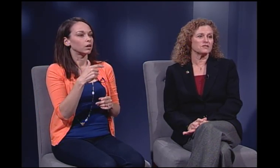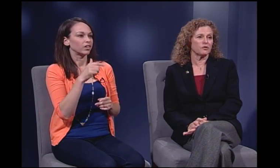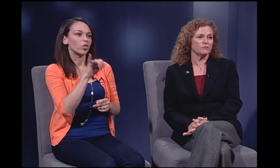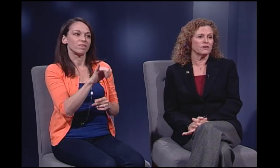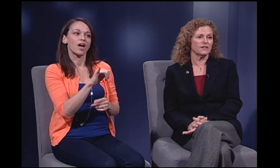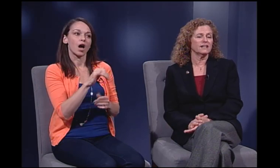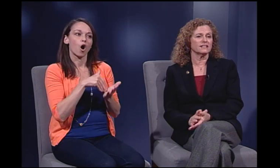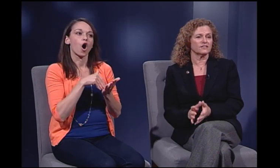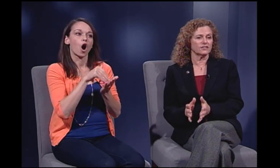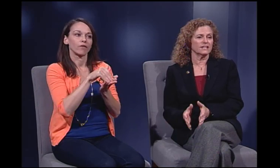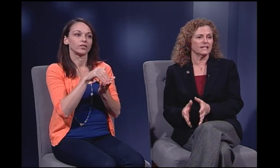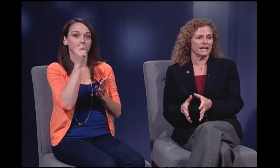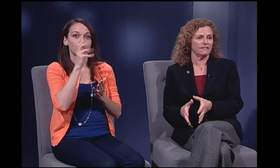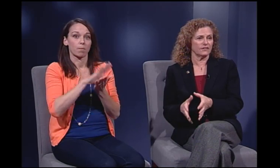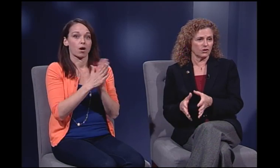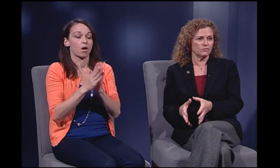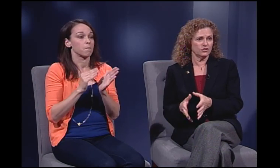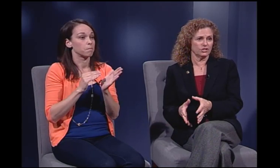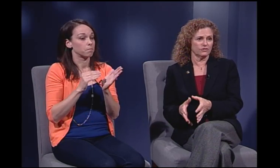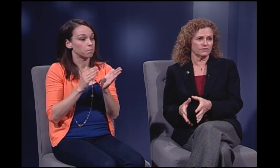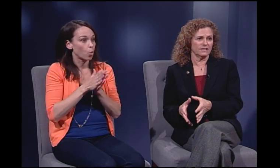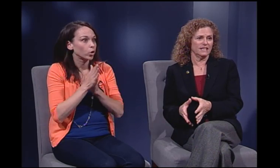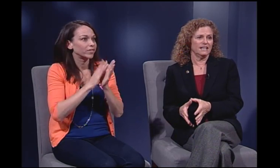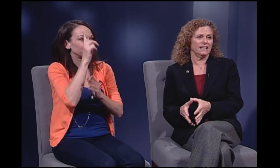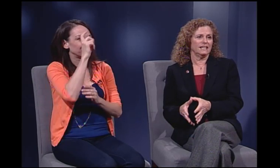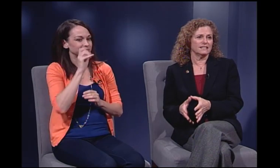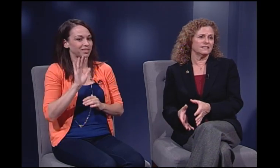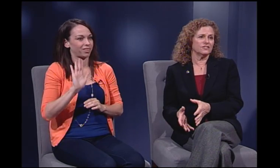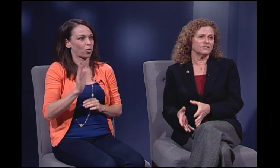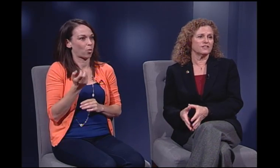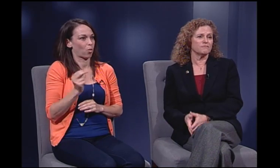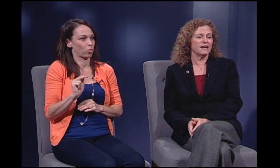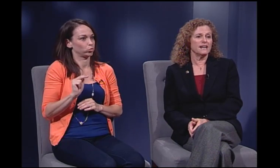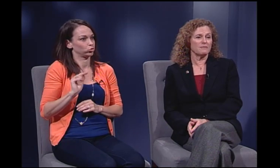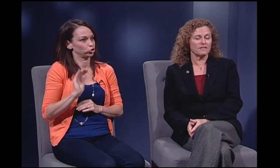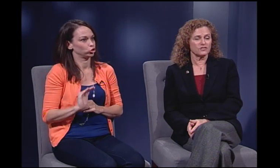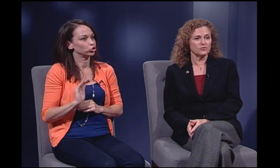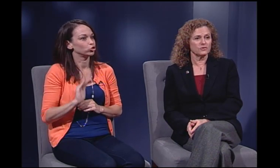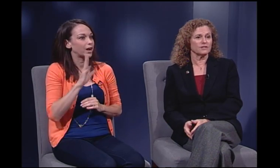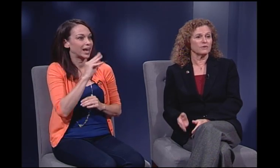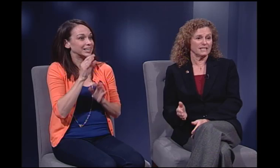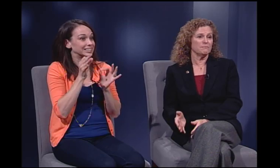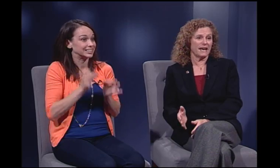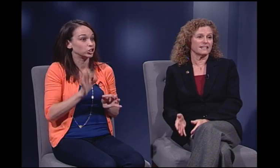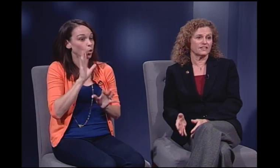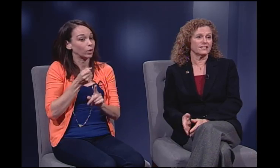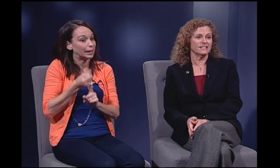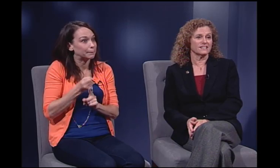more motivated is they're looking at their own children and decisions that are made about the schools that will impact their kids.